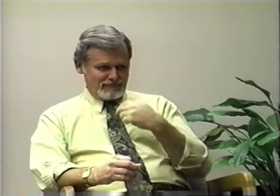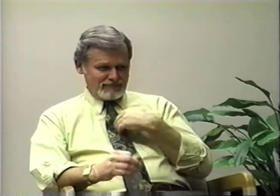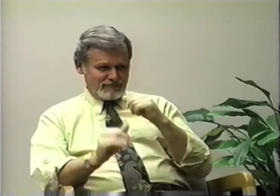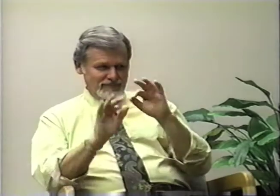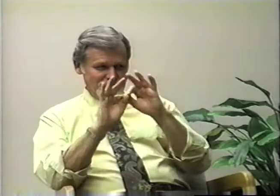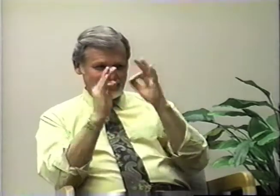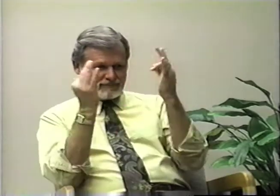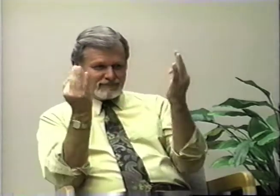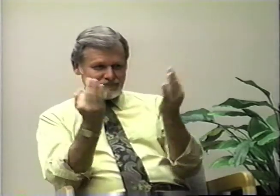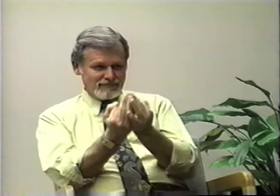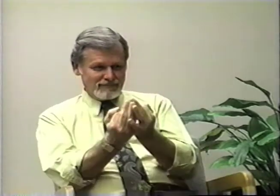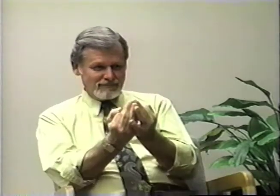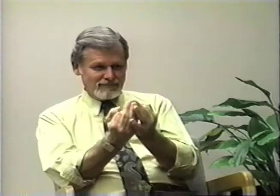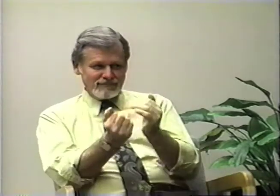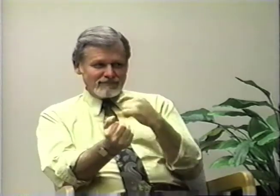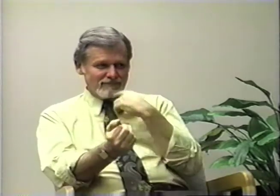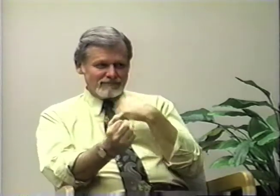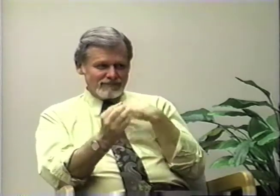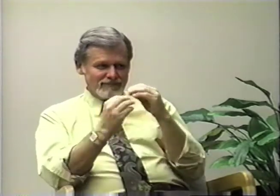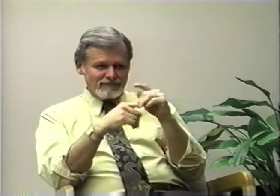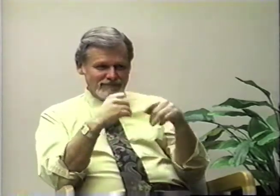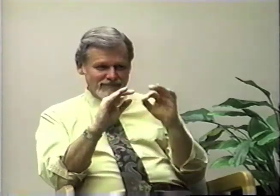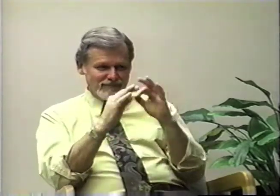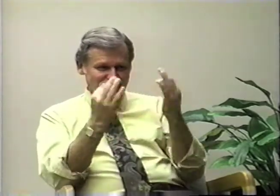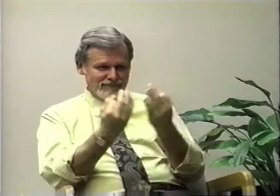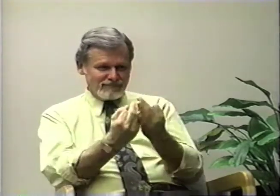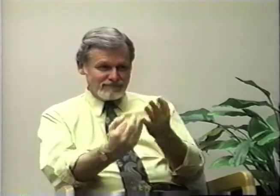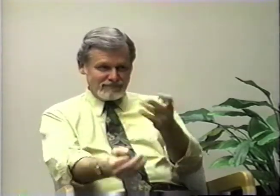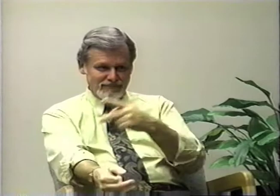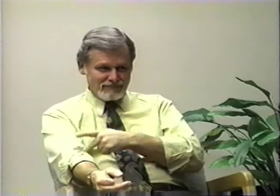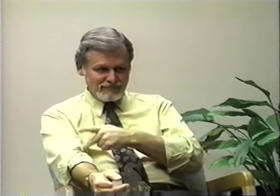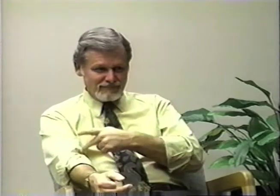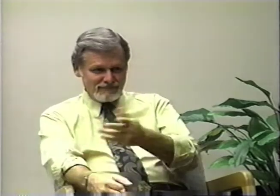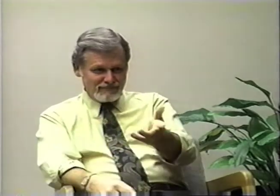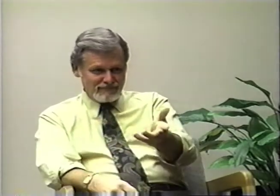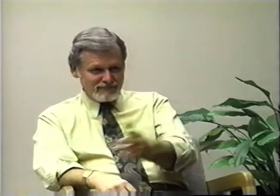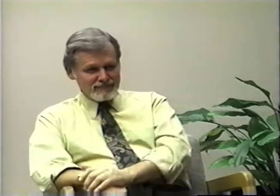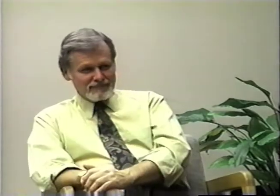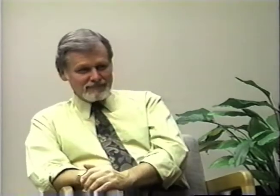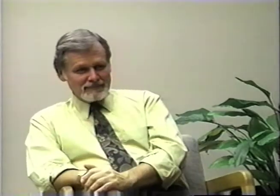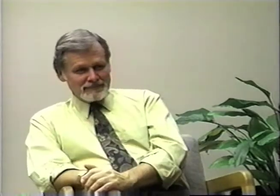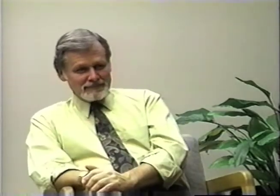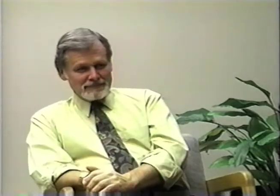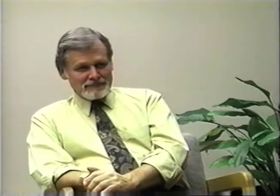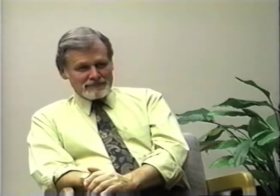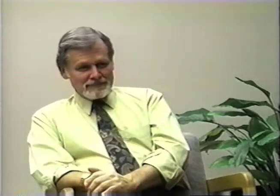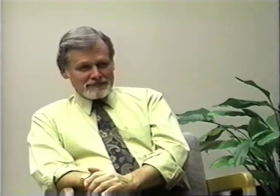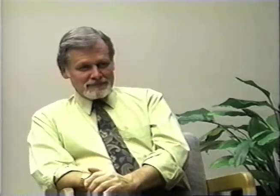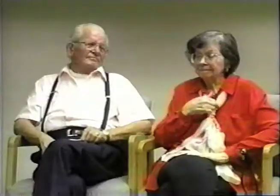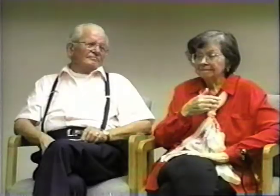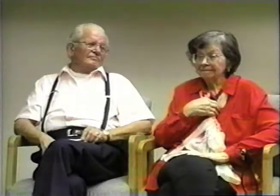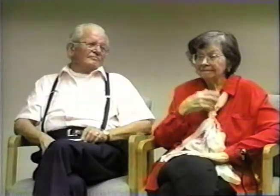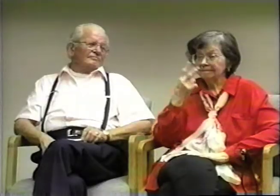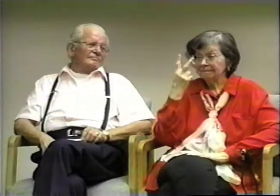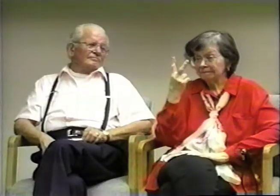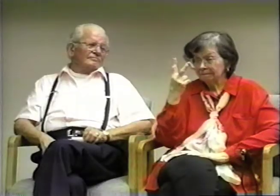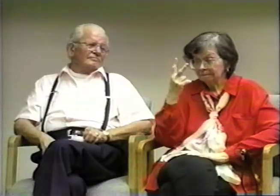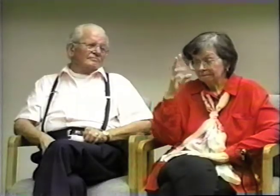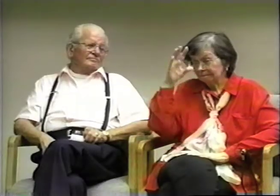I know you have quite a family. Tell me more about that. Kathleen?